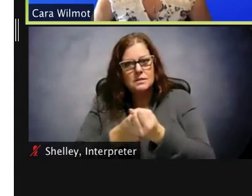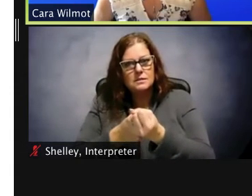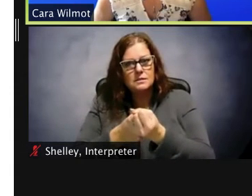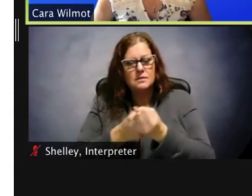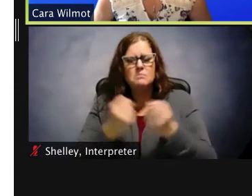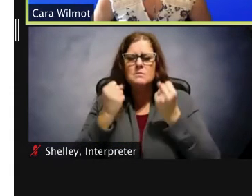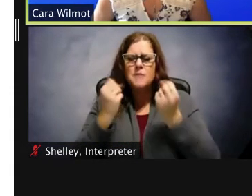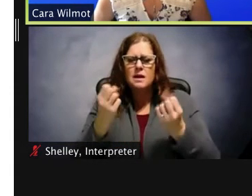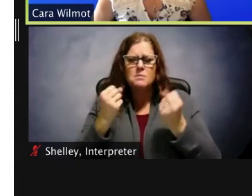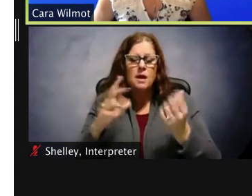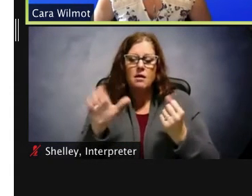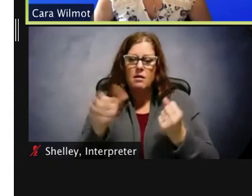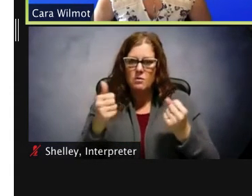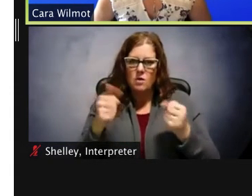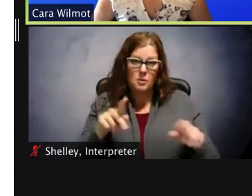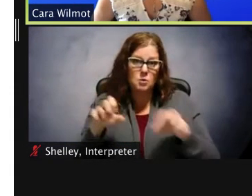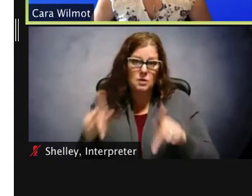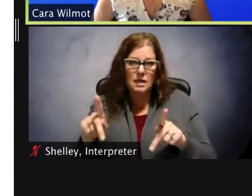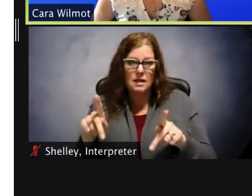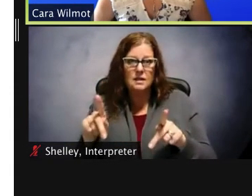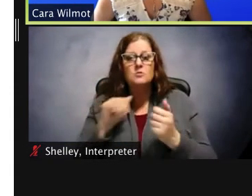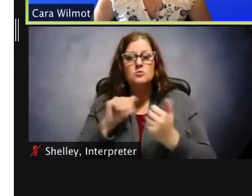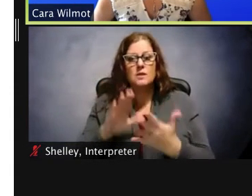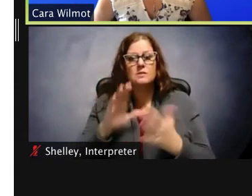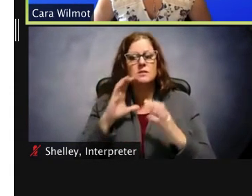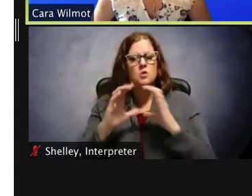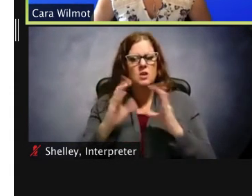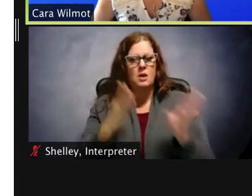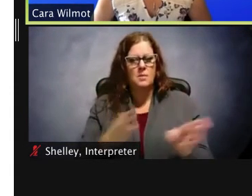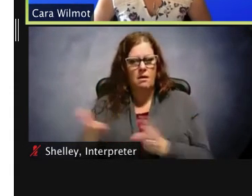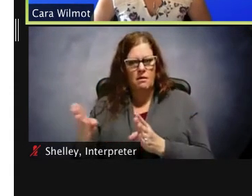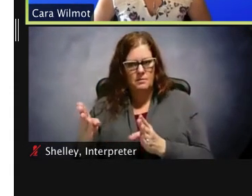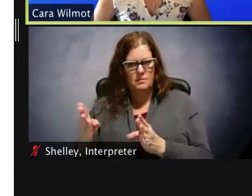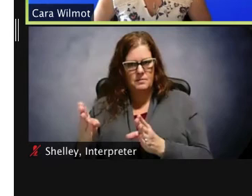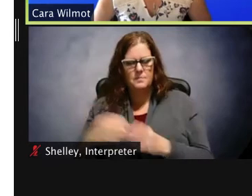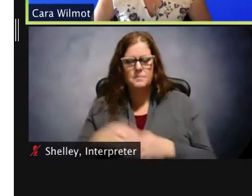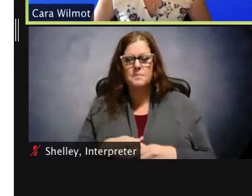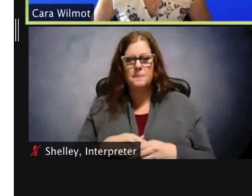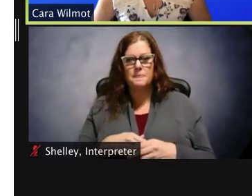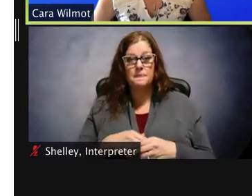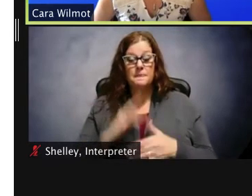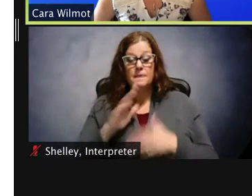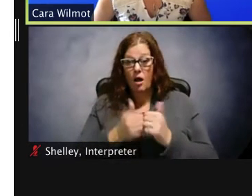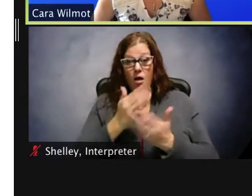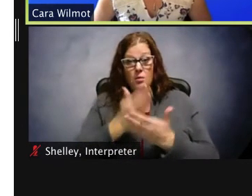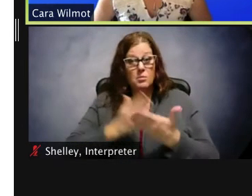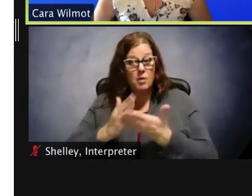opportunities as addressed in the communication plan. ALL aspects of the school day can be used